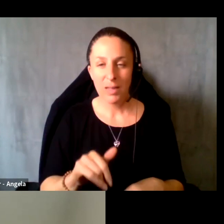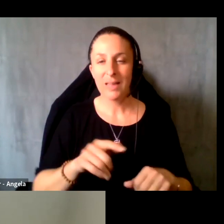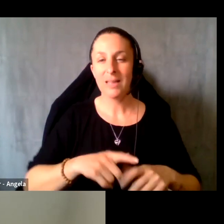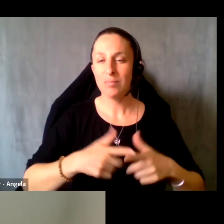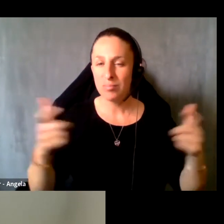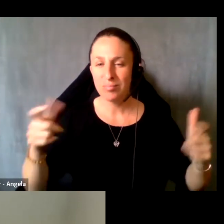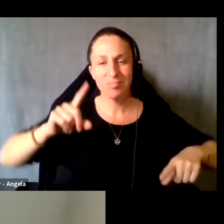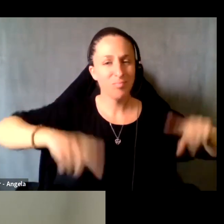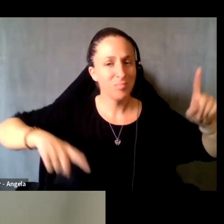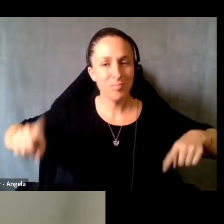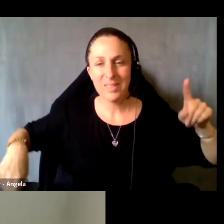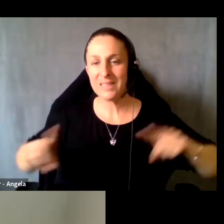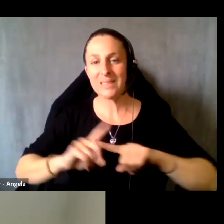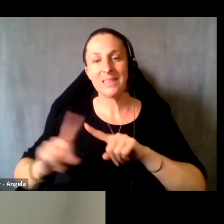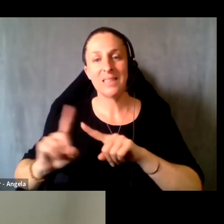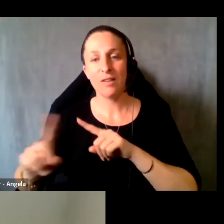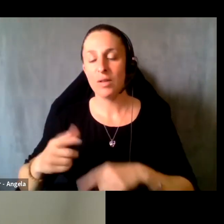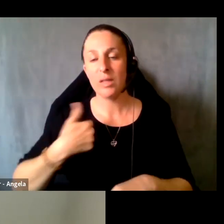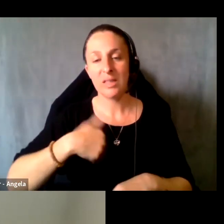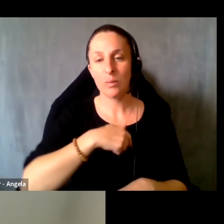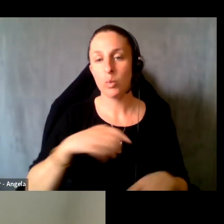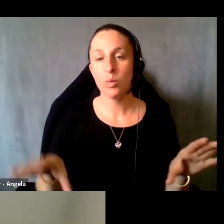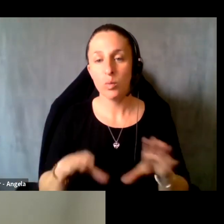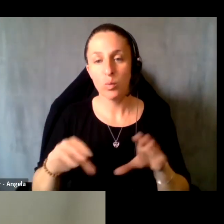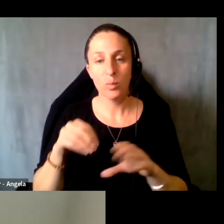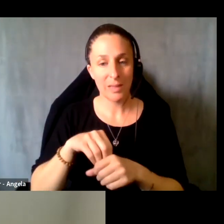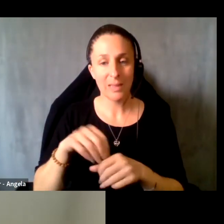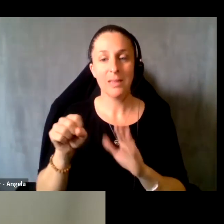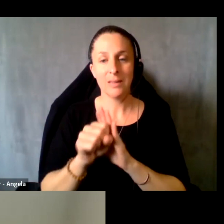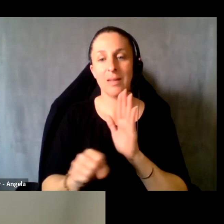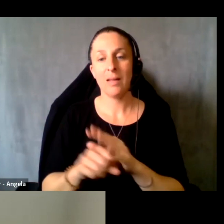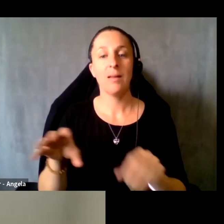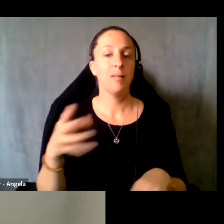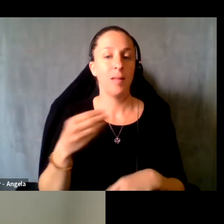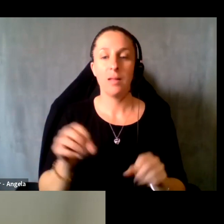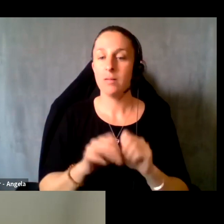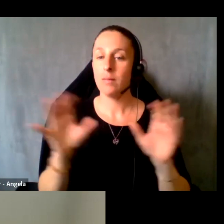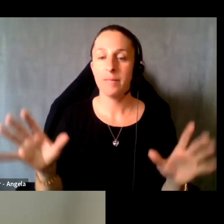of different things that we do in the State. And obviously, you know, there's many, many